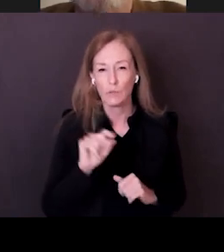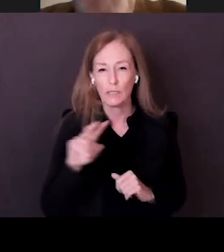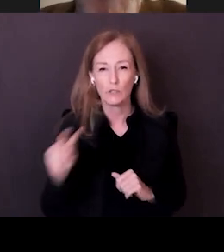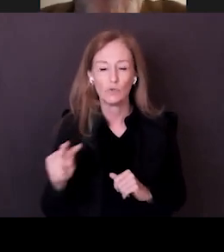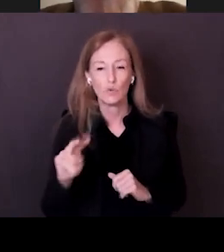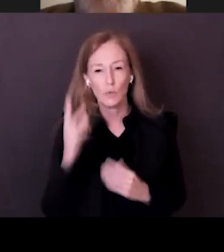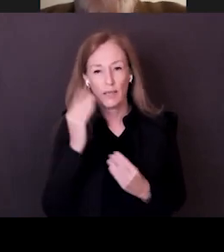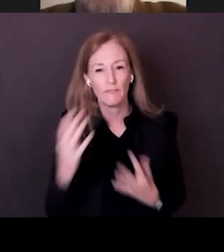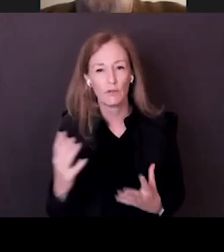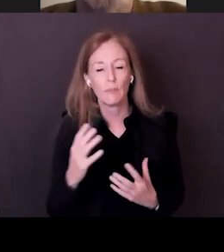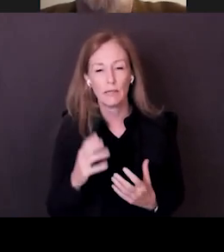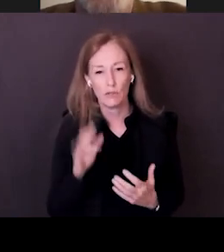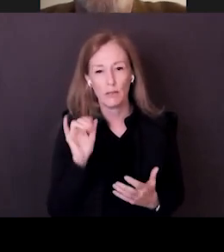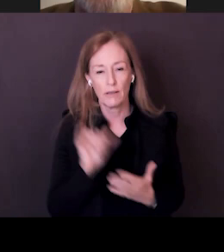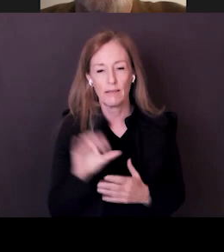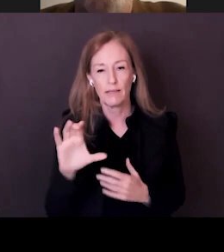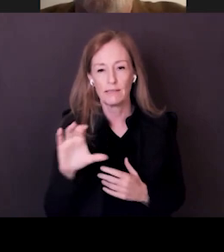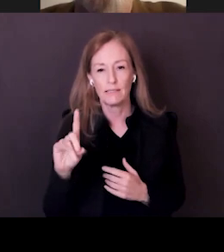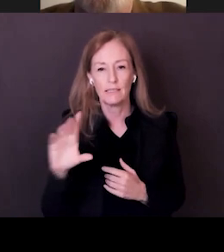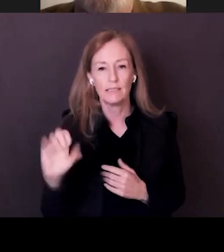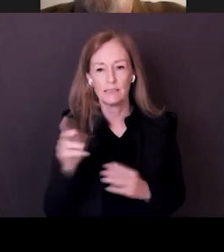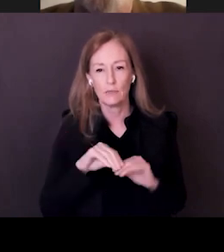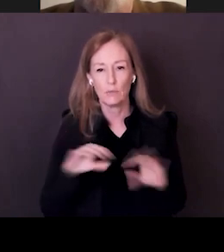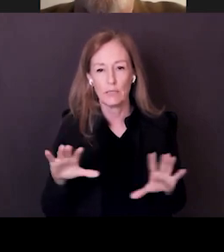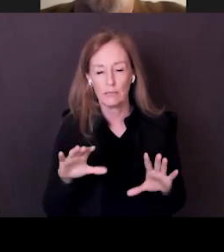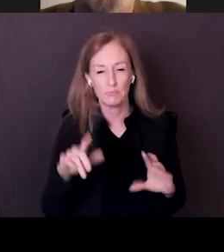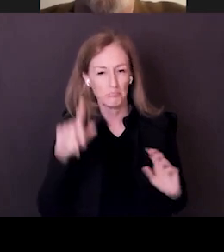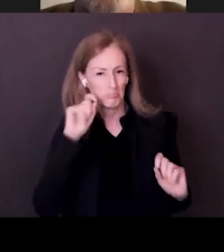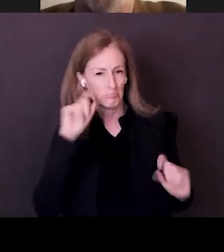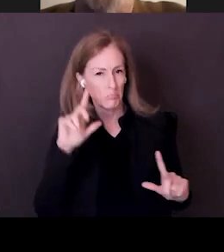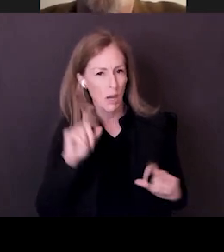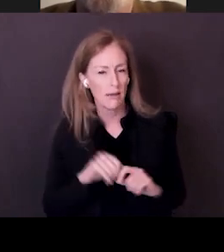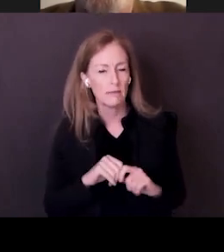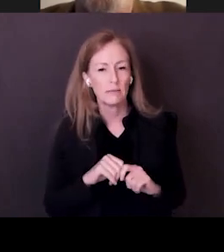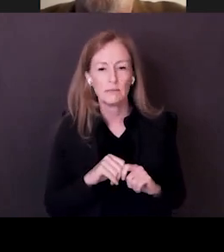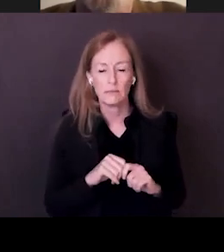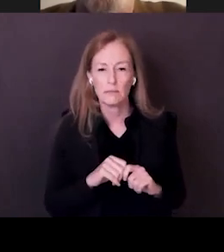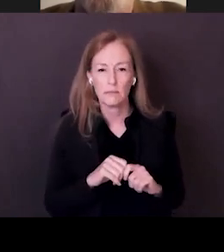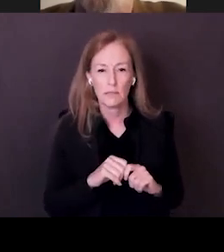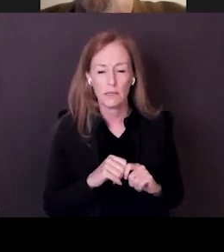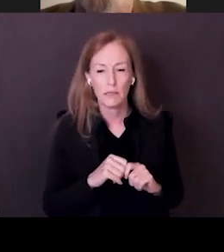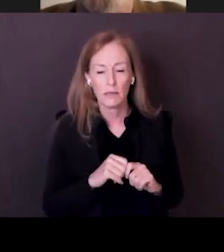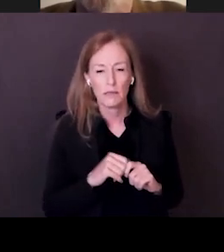SOME WHAT SURPRISINGLY, CONSIDERING THERE WAS AN OVERALL INCREASE